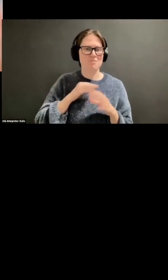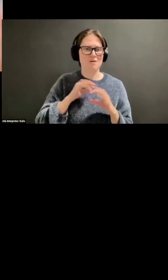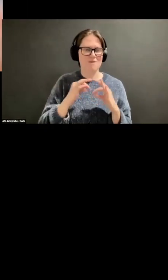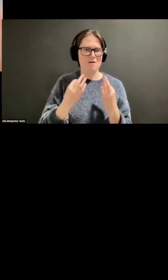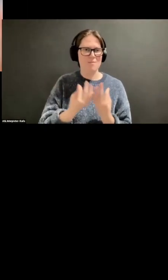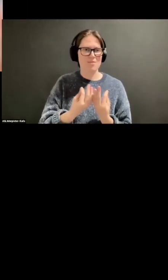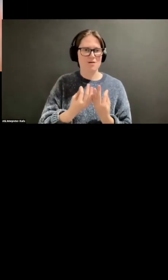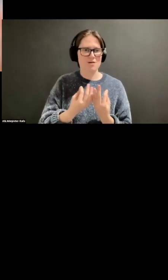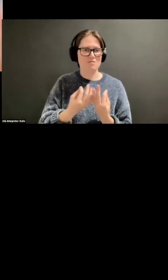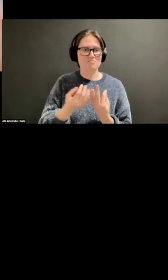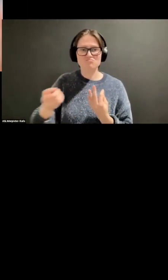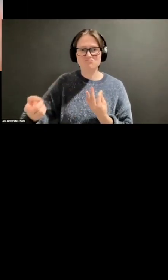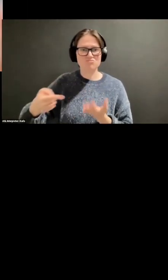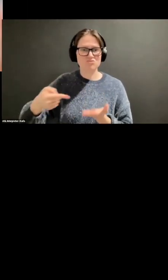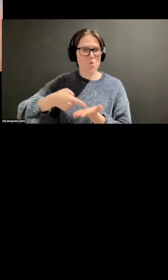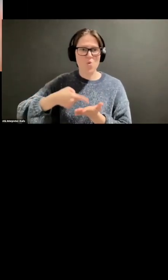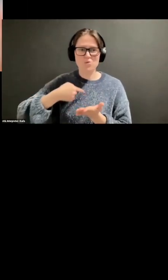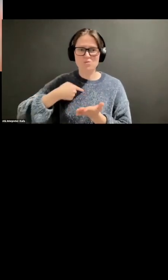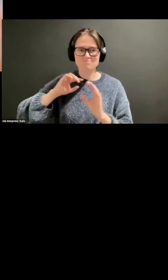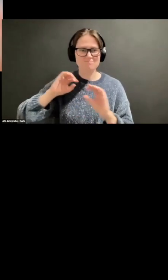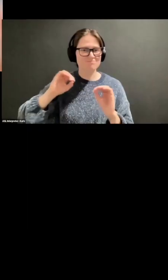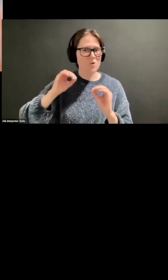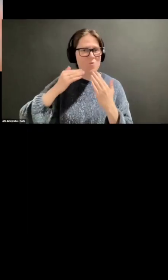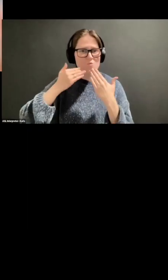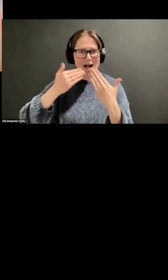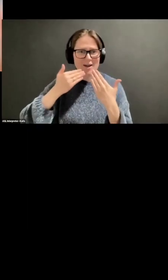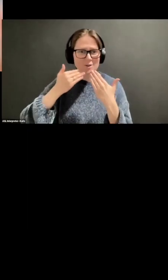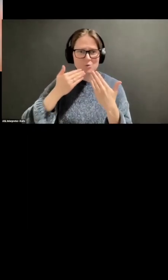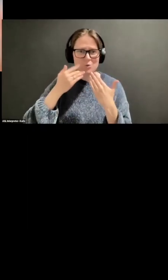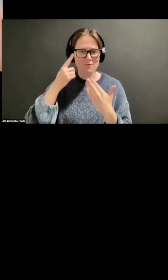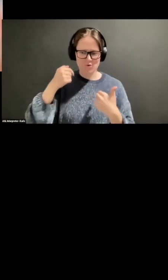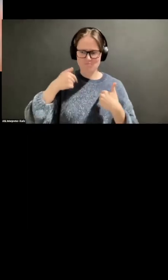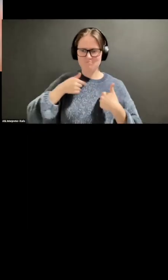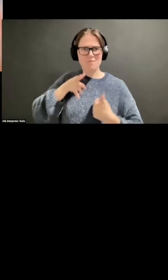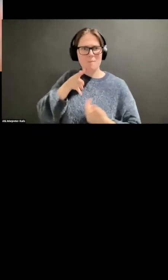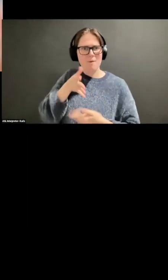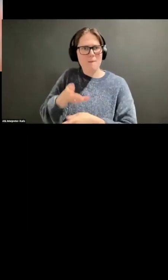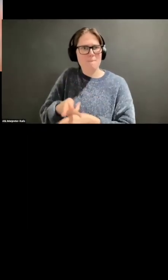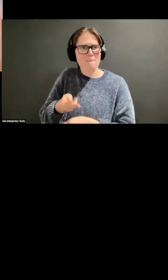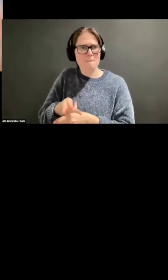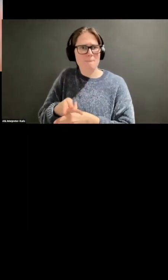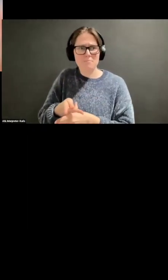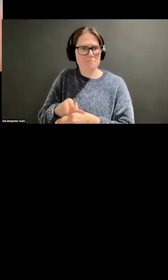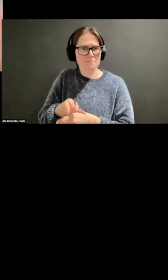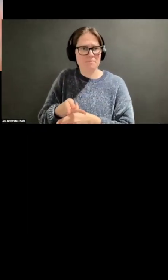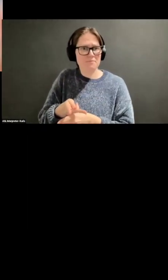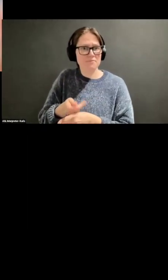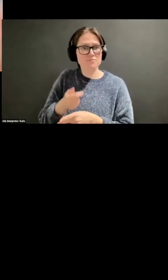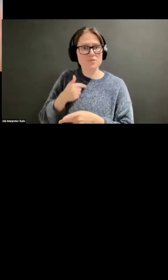doesn't owe me gratitude for being my mommy. I'm teaching her a gratitude practice around other